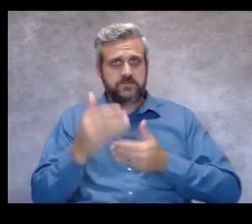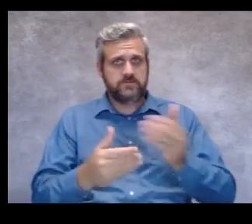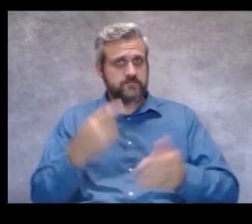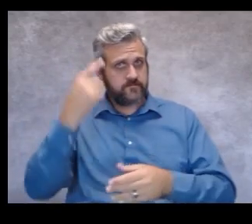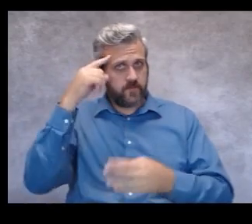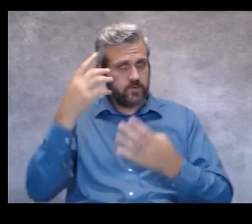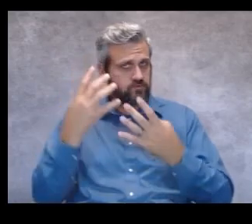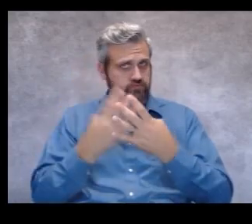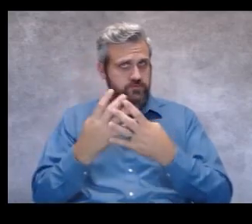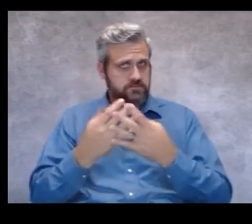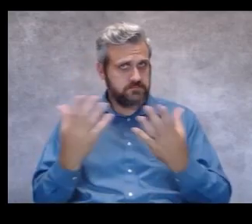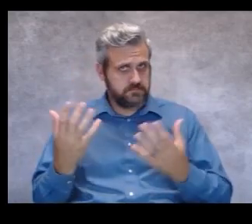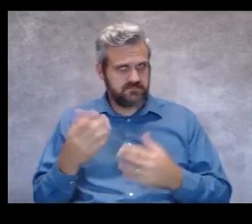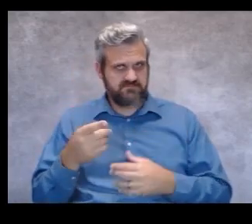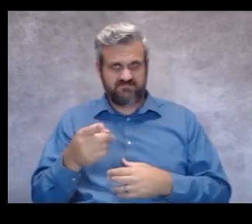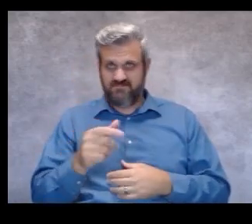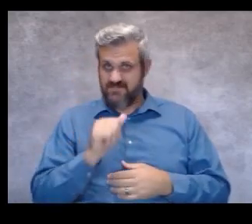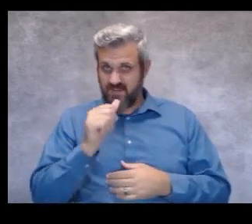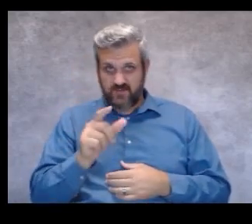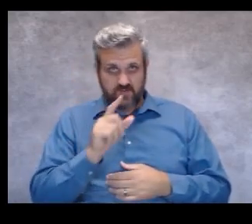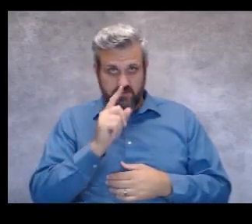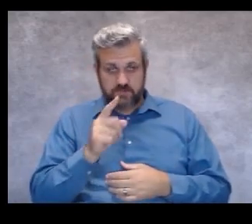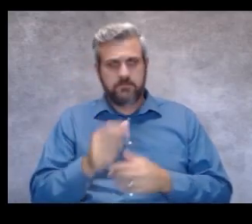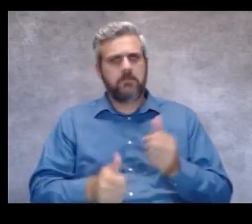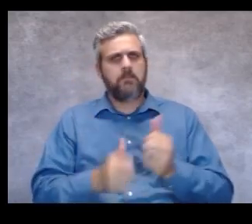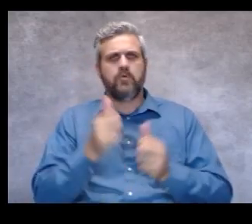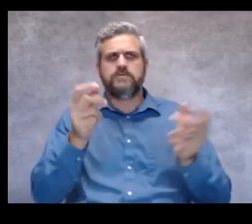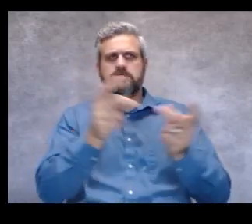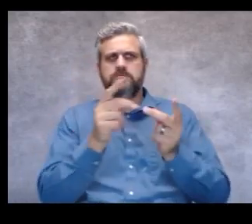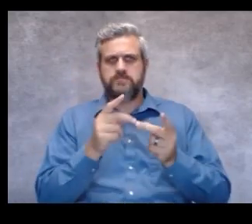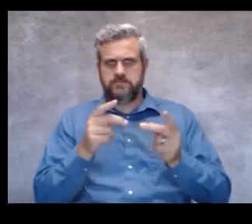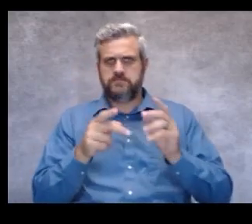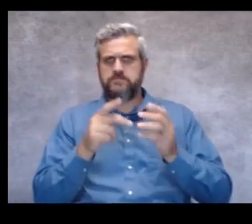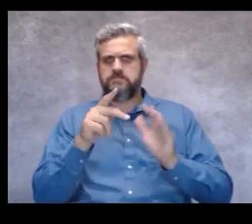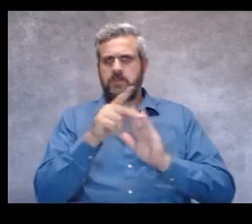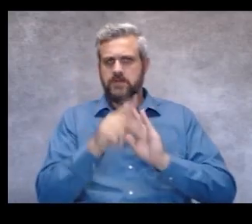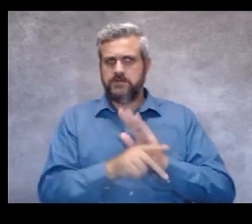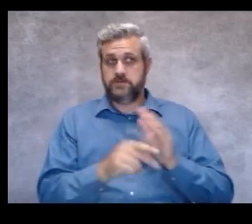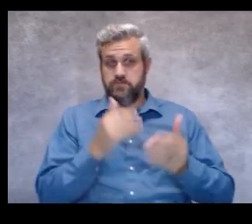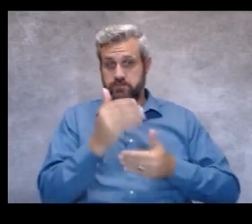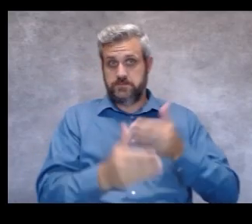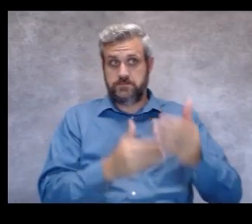screening? If you are unsure, most district policies and procedures have